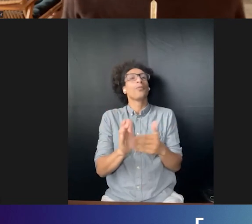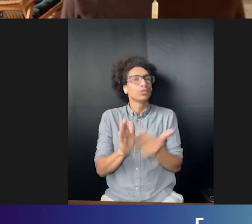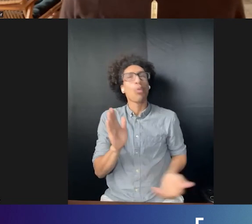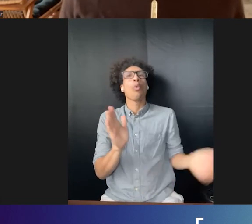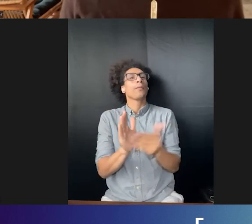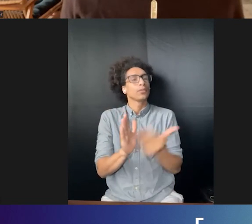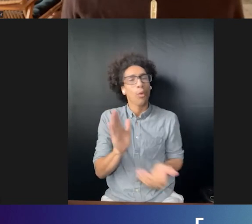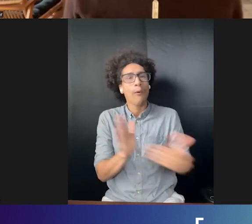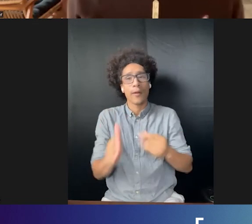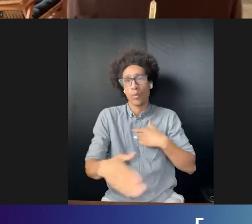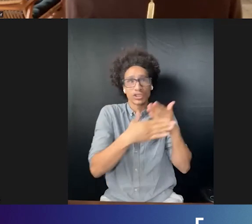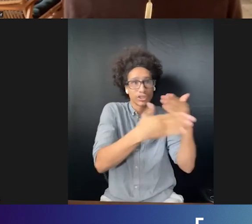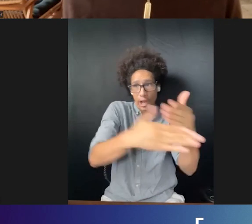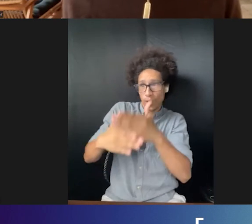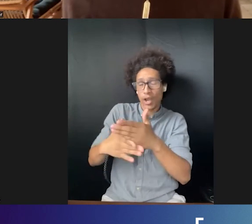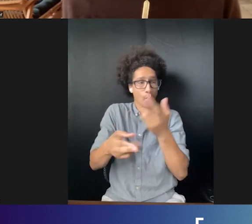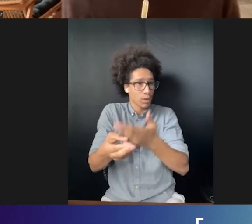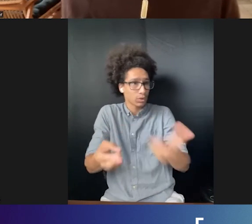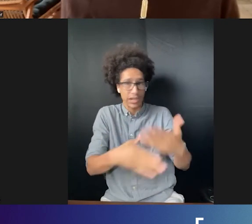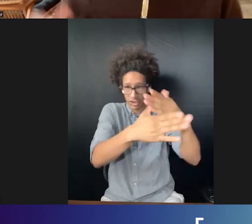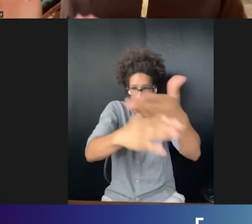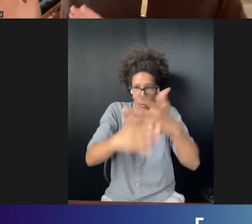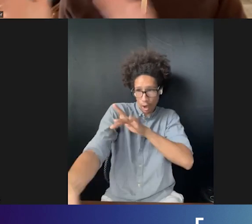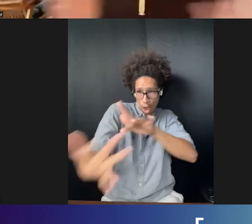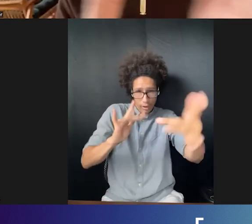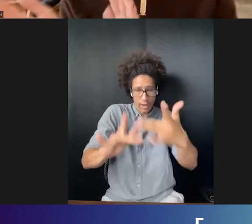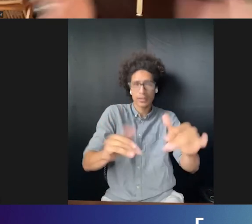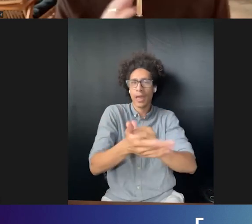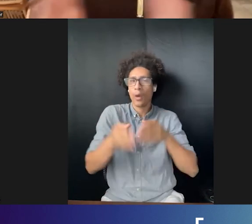I think that the more we empower ourselves to be able to to to shift for,